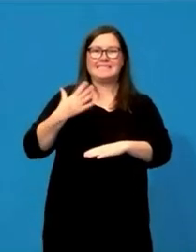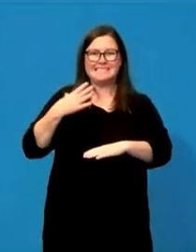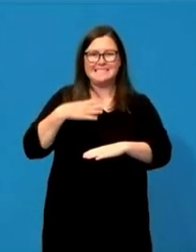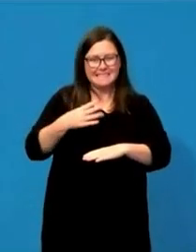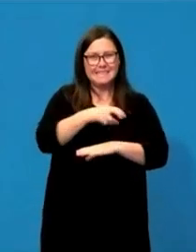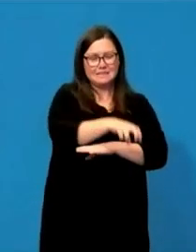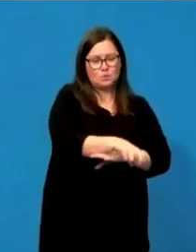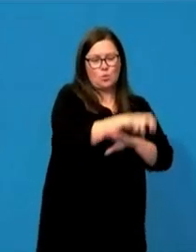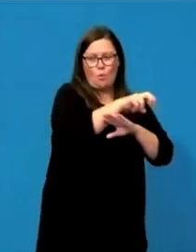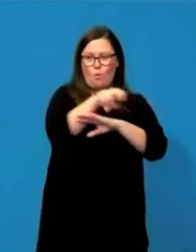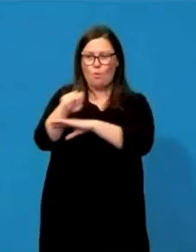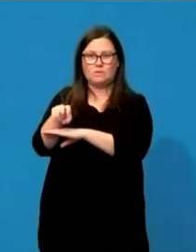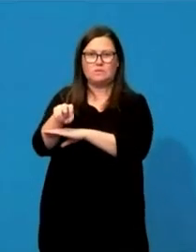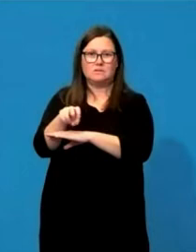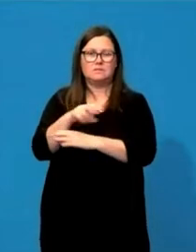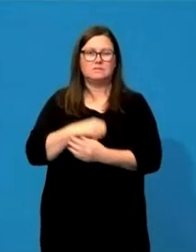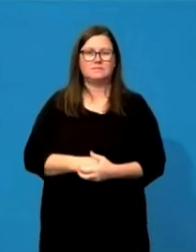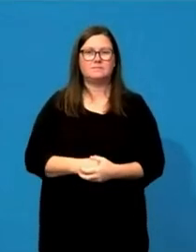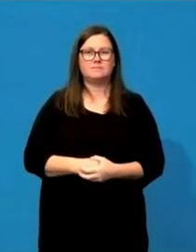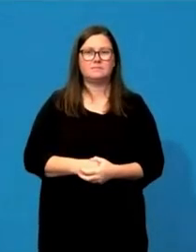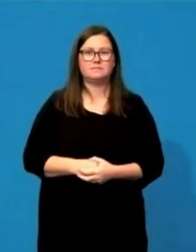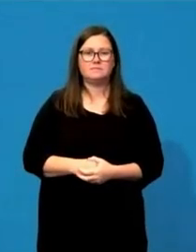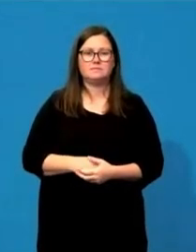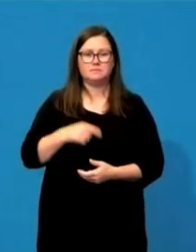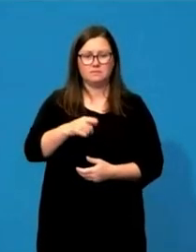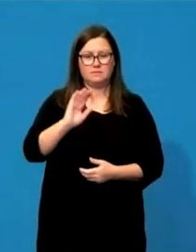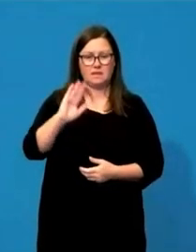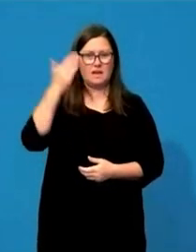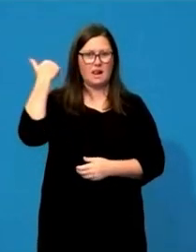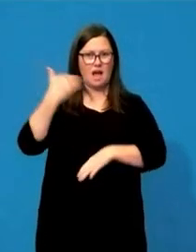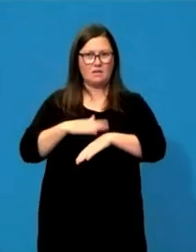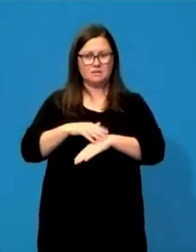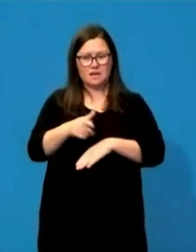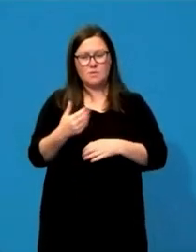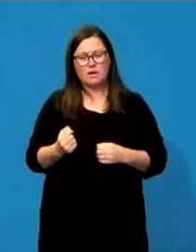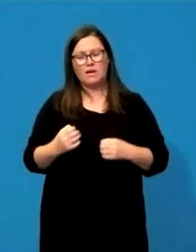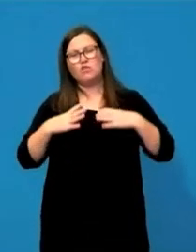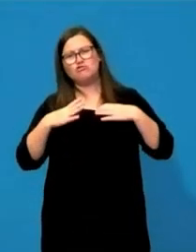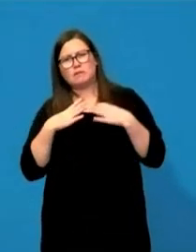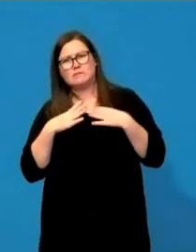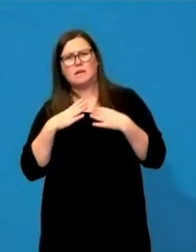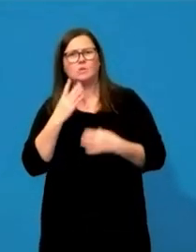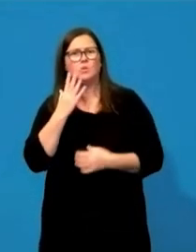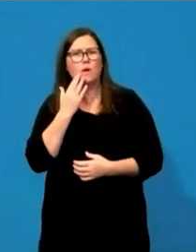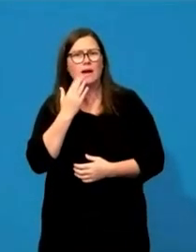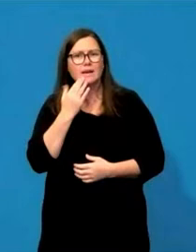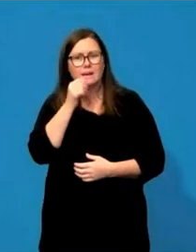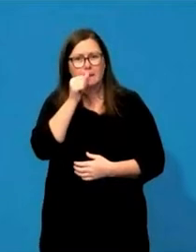When was the last time you had respite? Just, say, about a month ago.